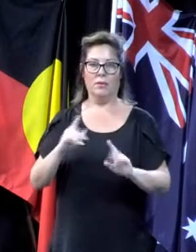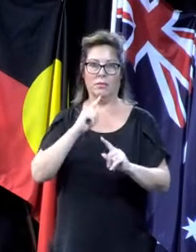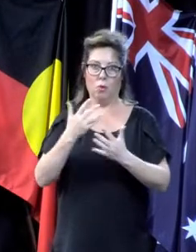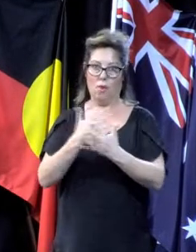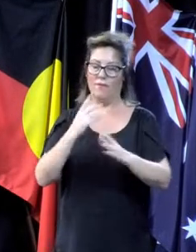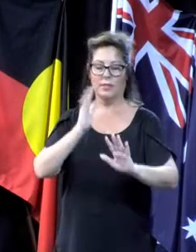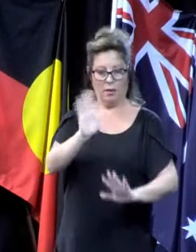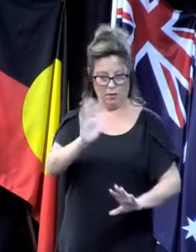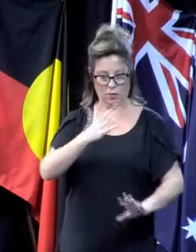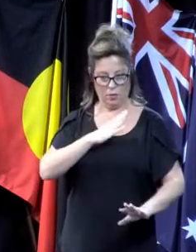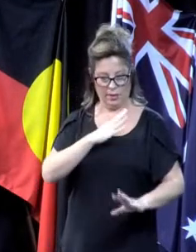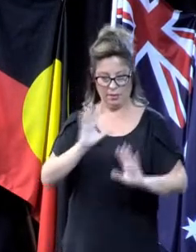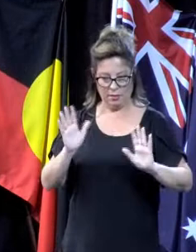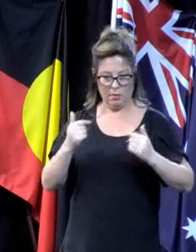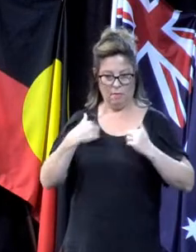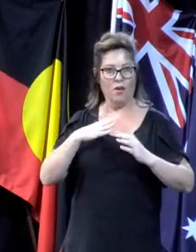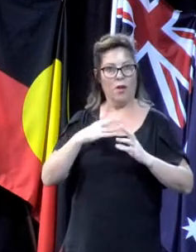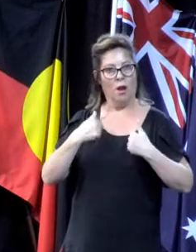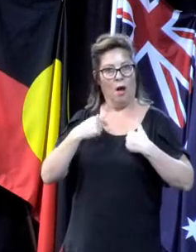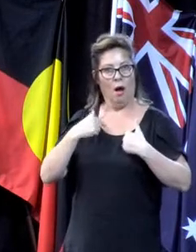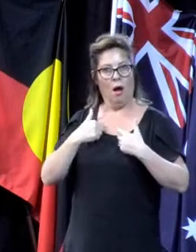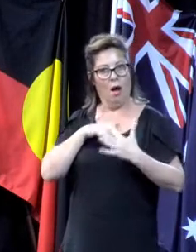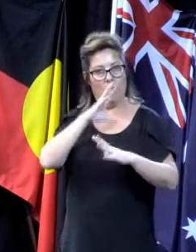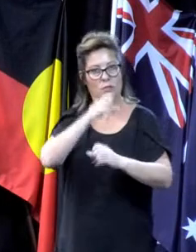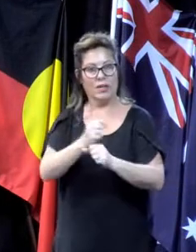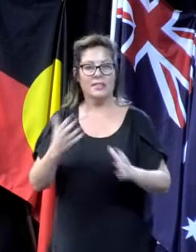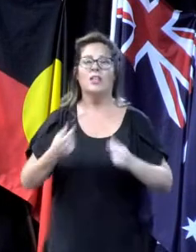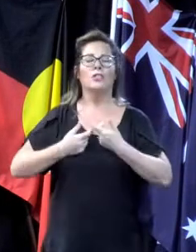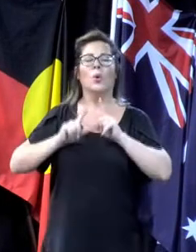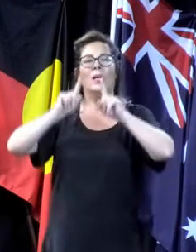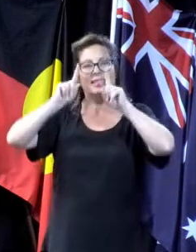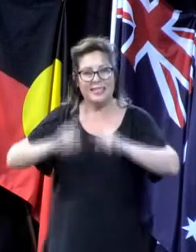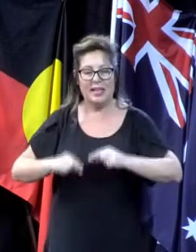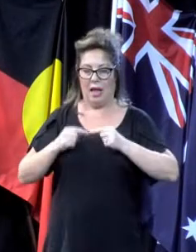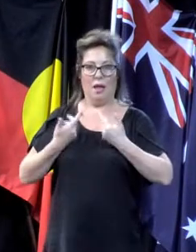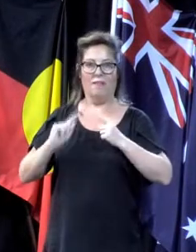So, we start this process of getting familiar for parents